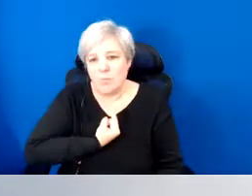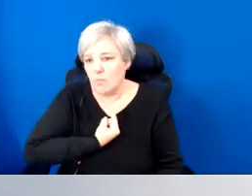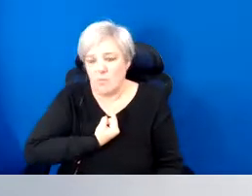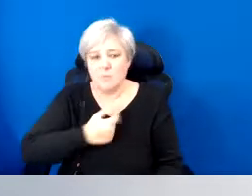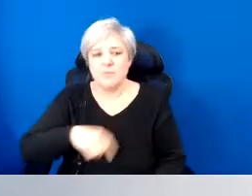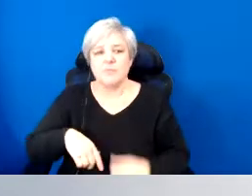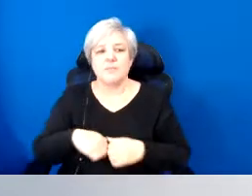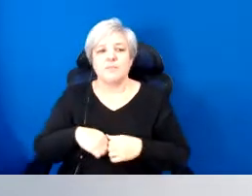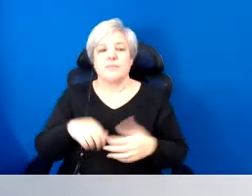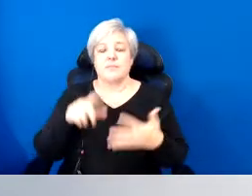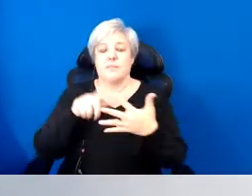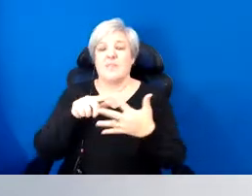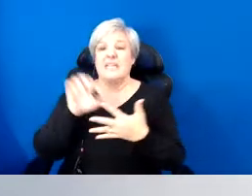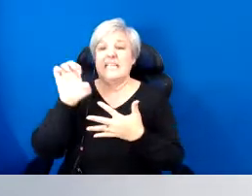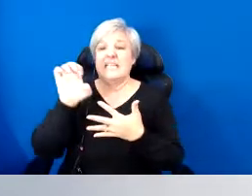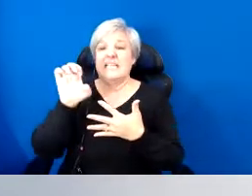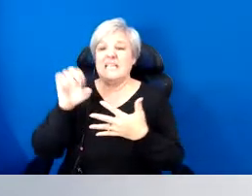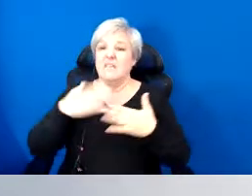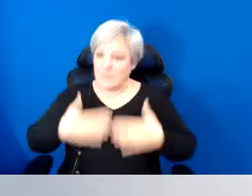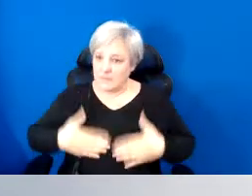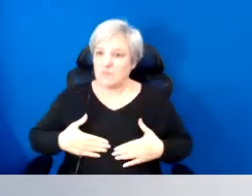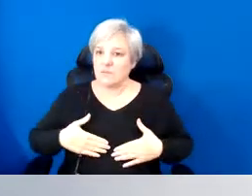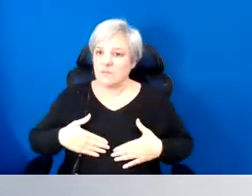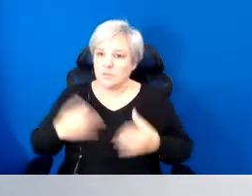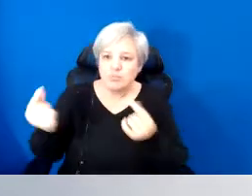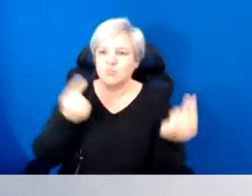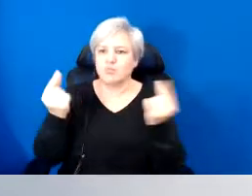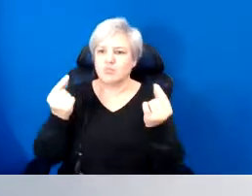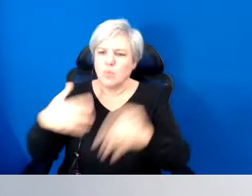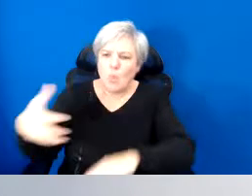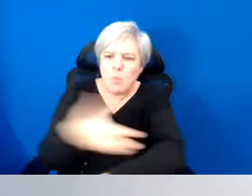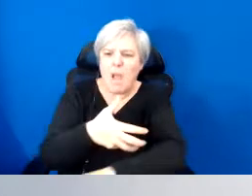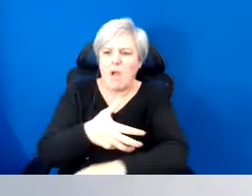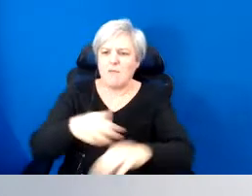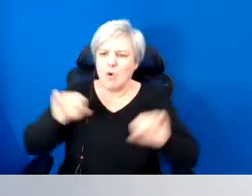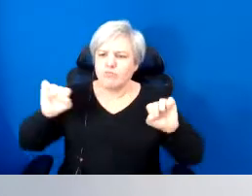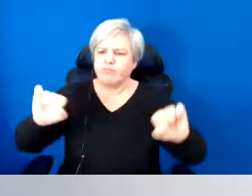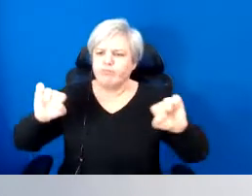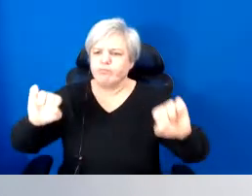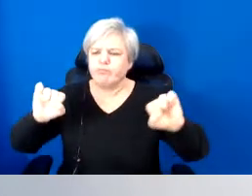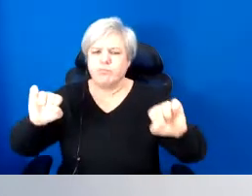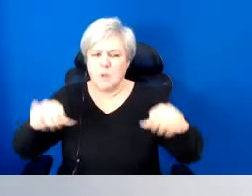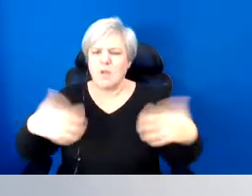is for the exercise, physical exercise. It's powerful, and it's a tool that can help us release emotions.